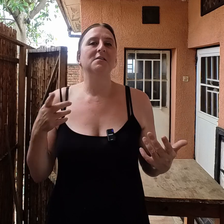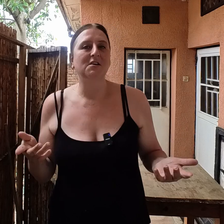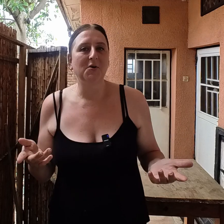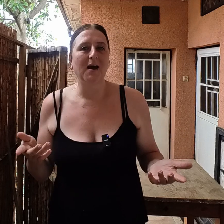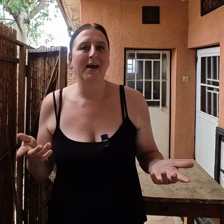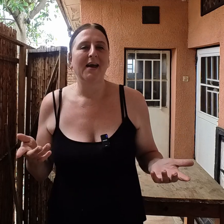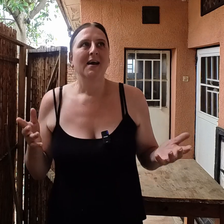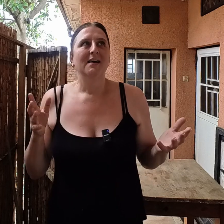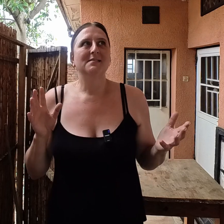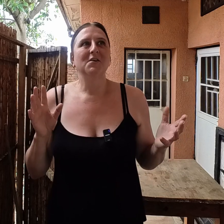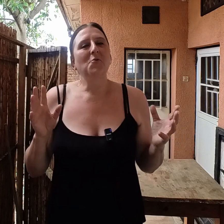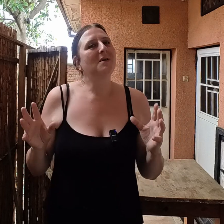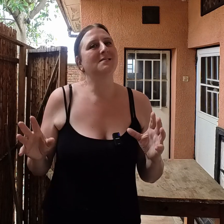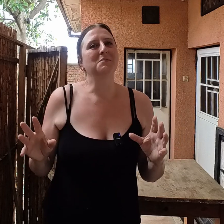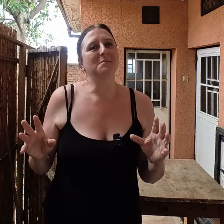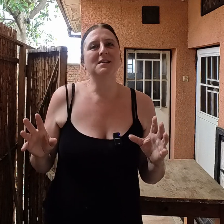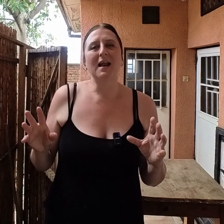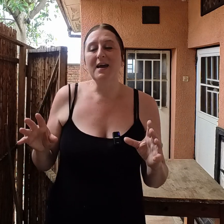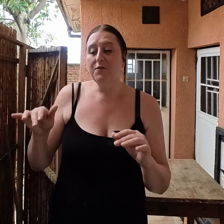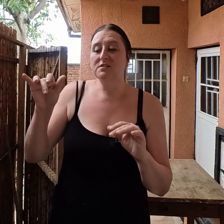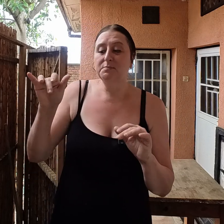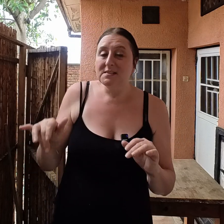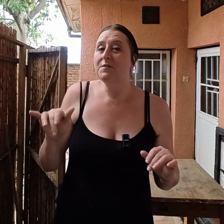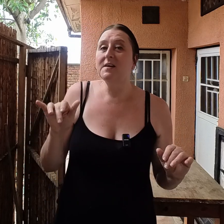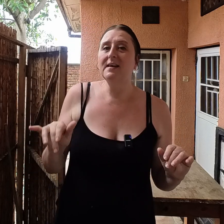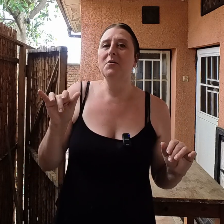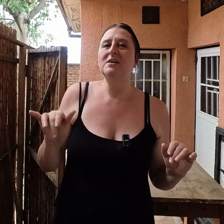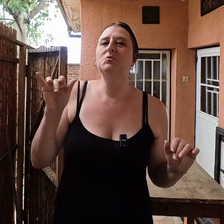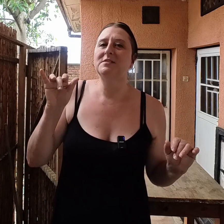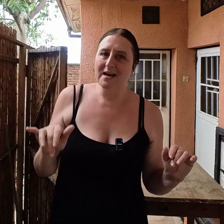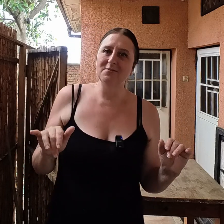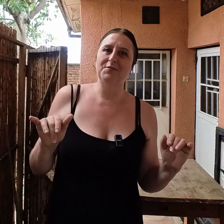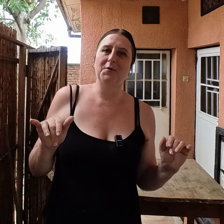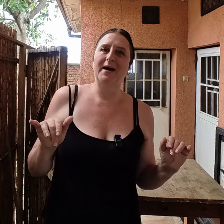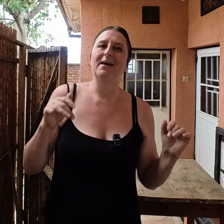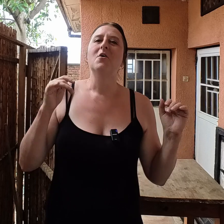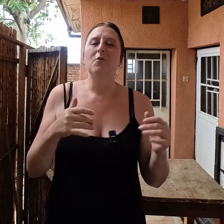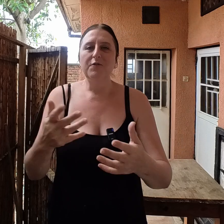'I'm going to Huye,' it's not always sometimes clear if you're specifically going to the town of Huye or